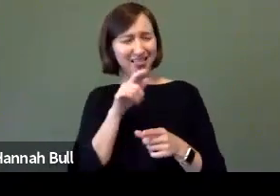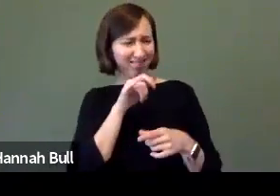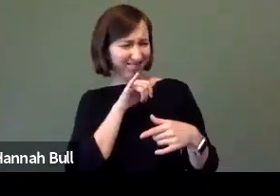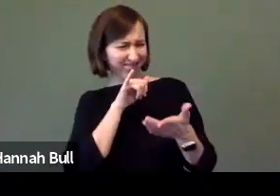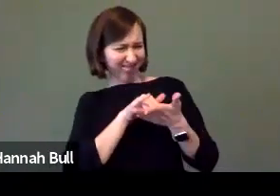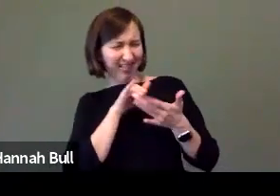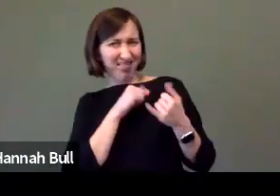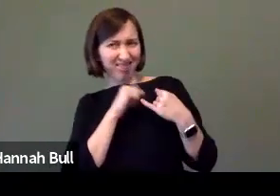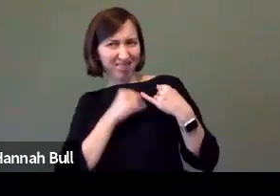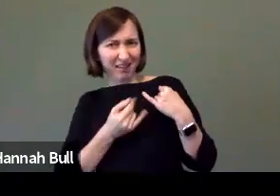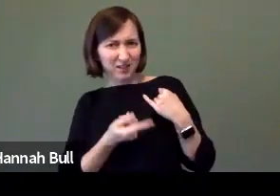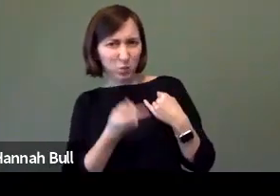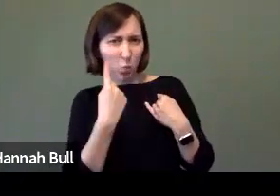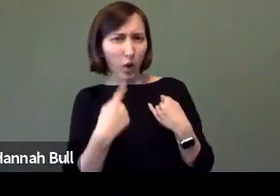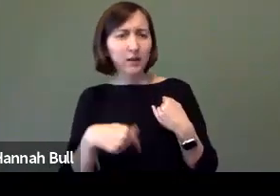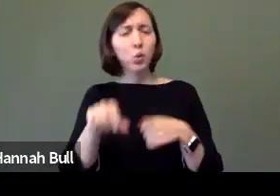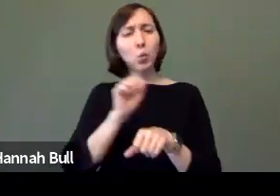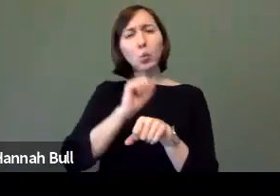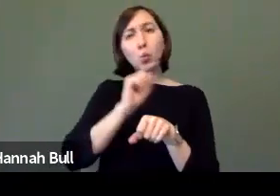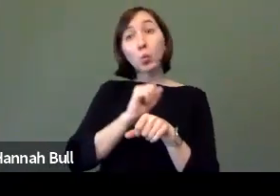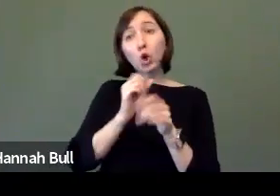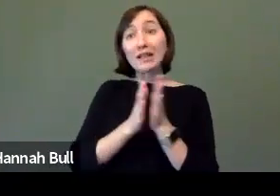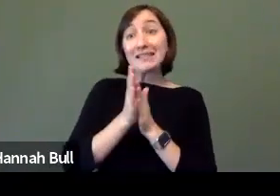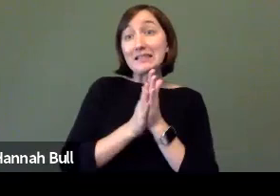and assistance programs. If you're not familiar with those,